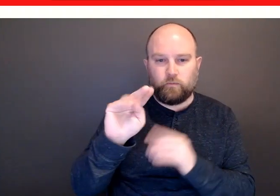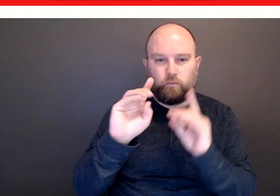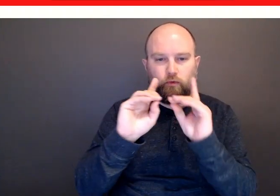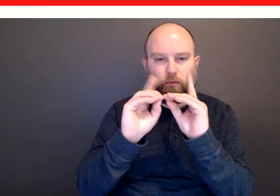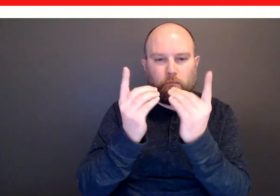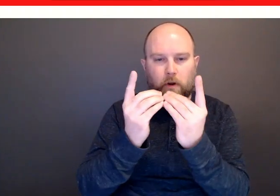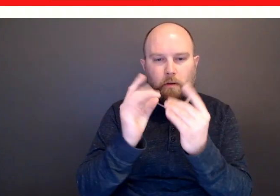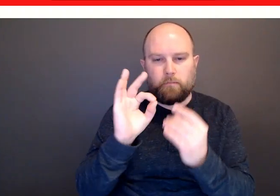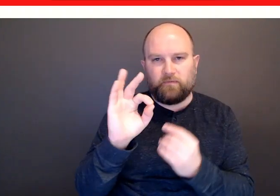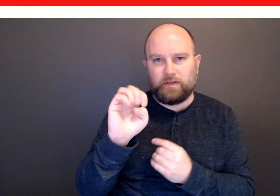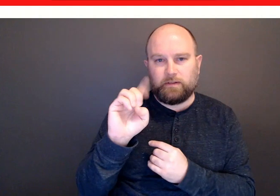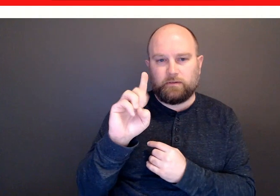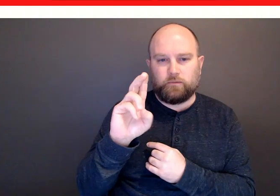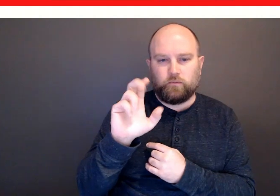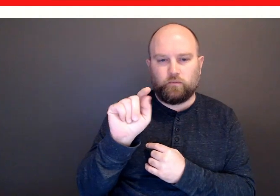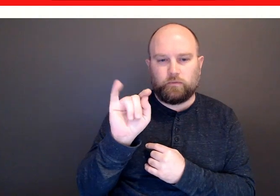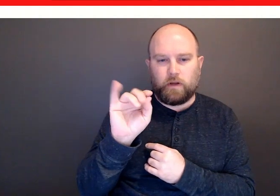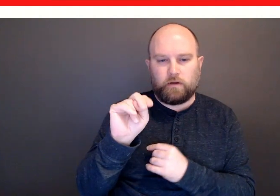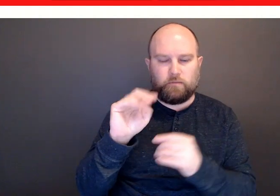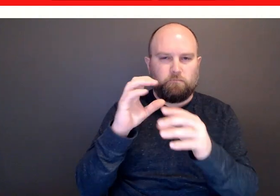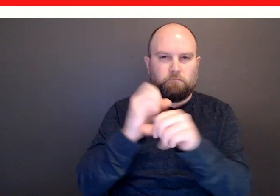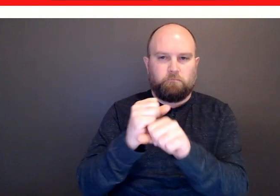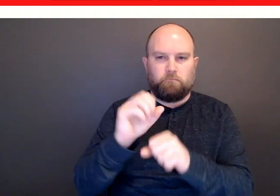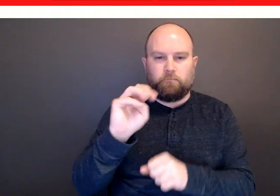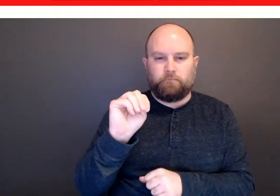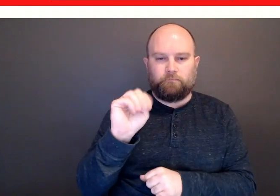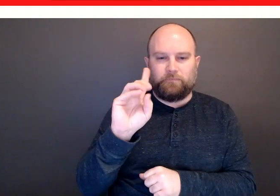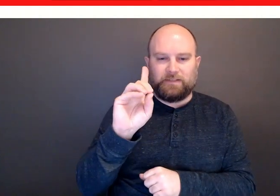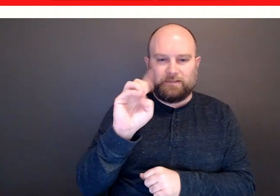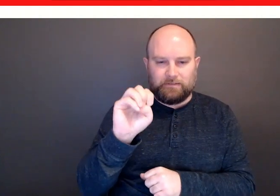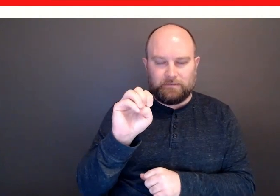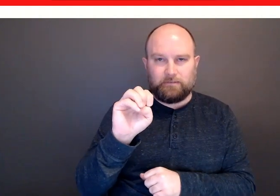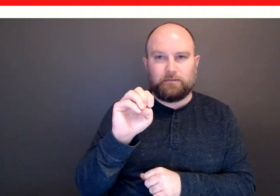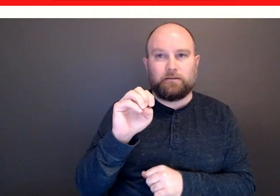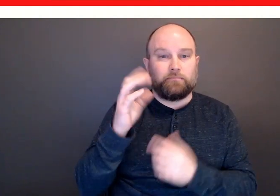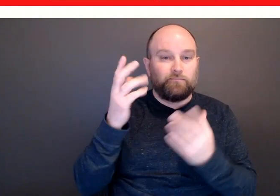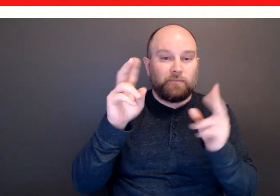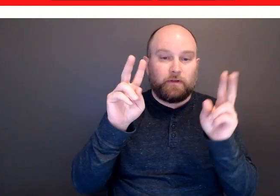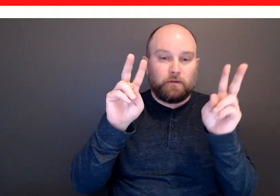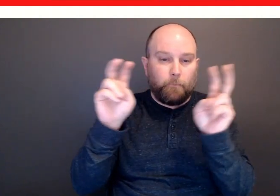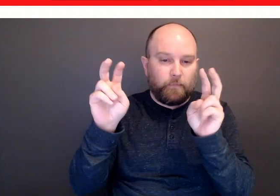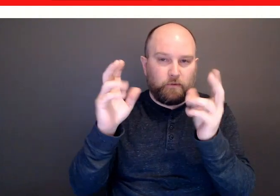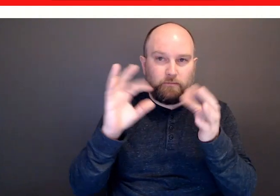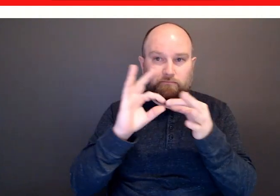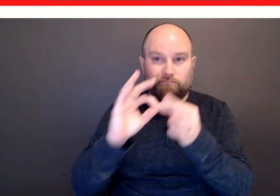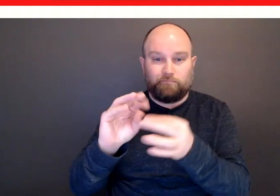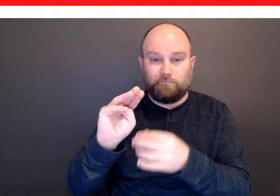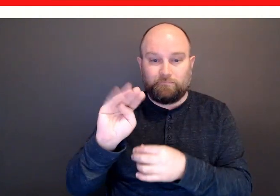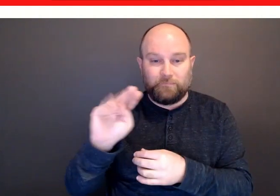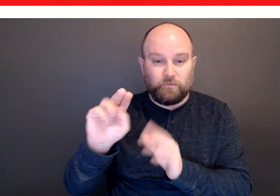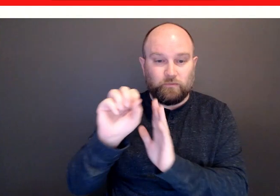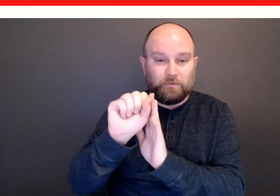I would like to comment now about the Minnesota Department of Education MDE